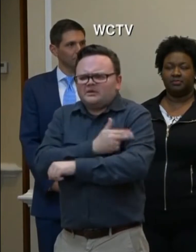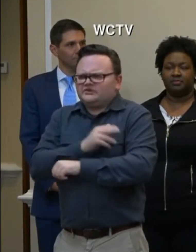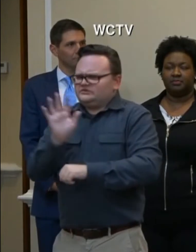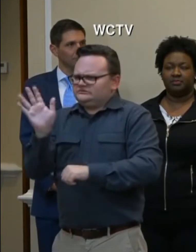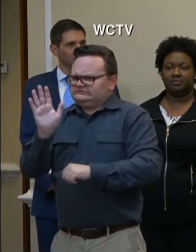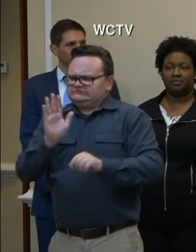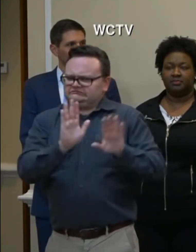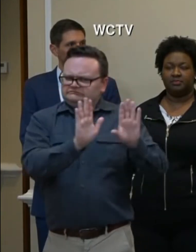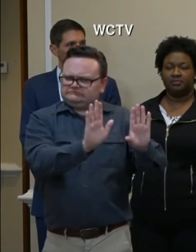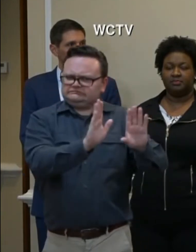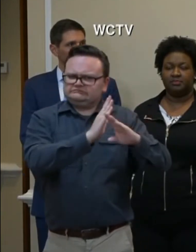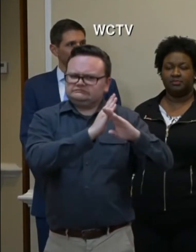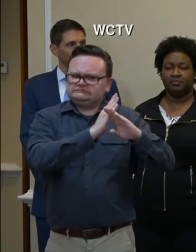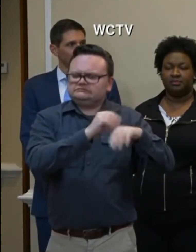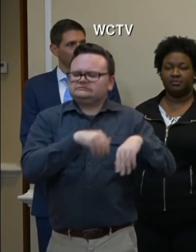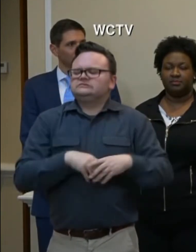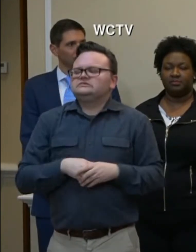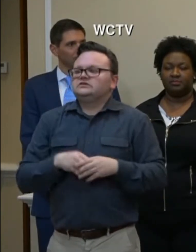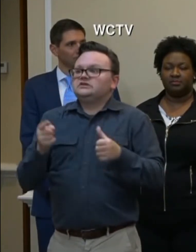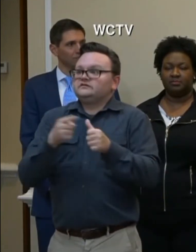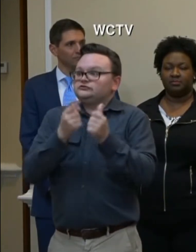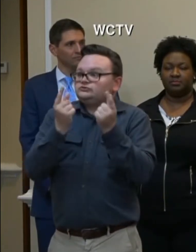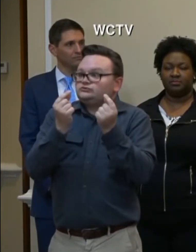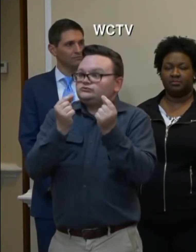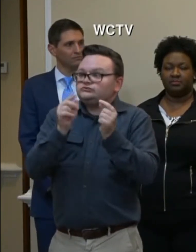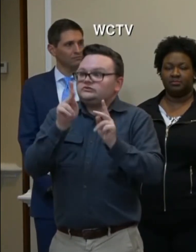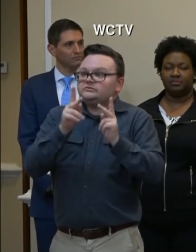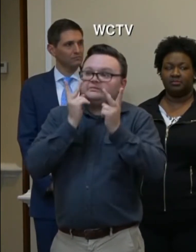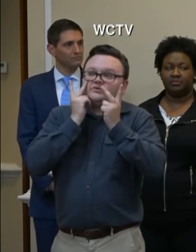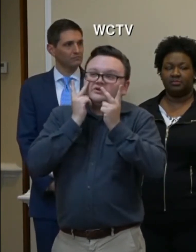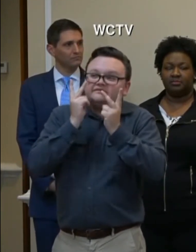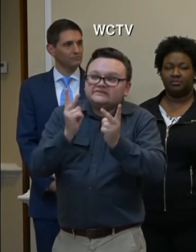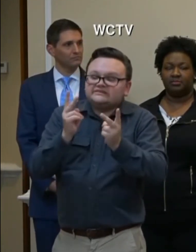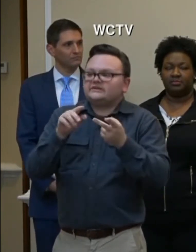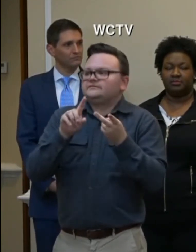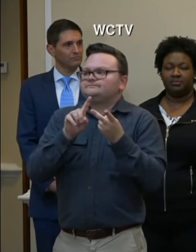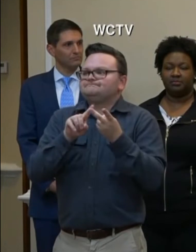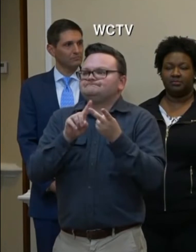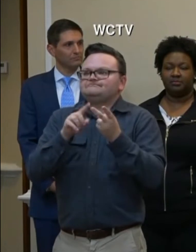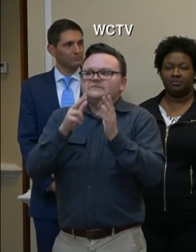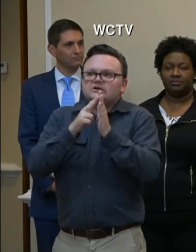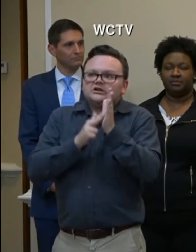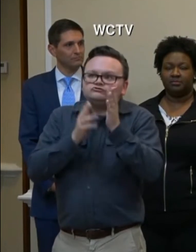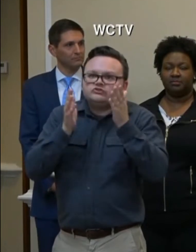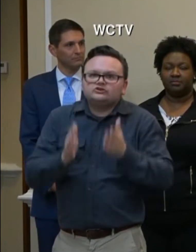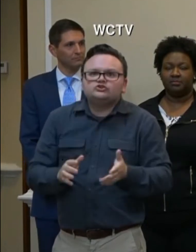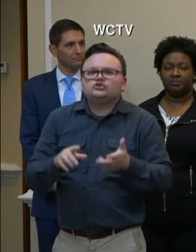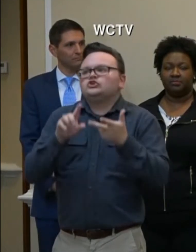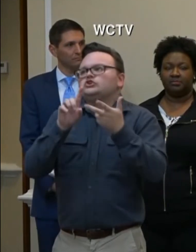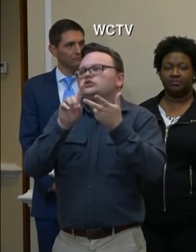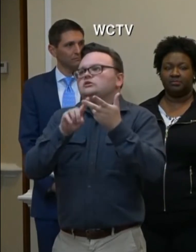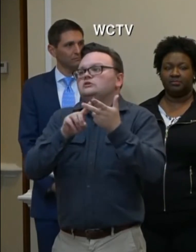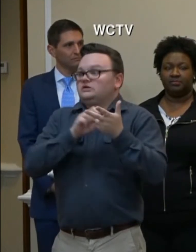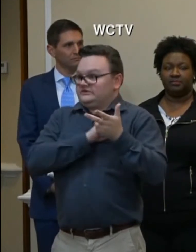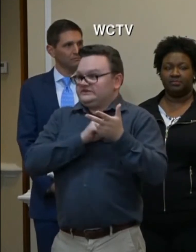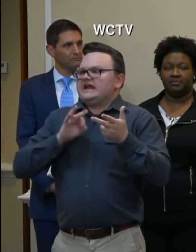screening of visitors vendors and staff as the governor mentioned as I have been